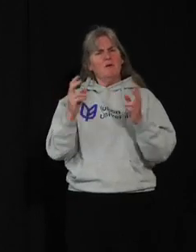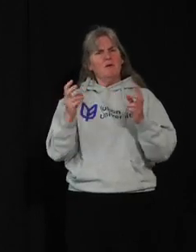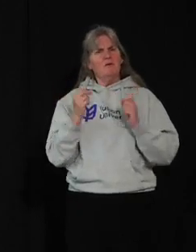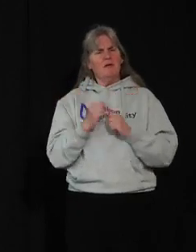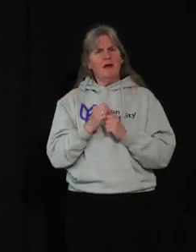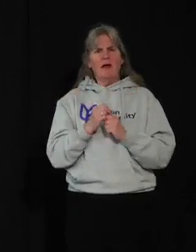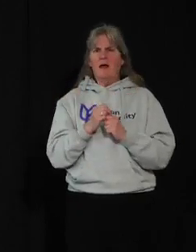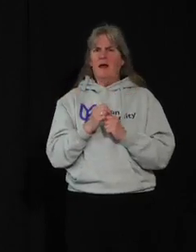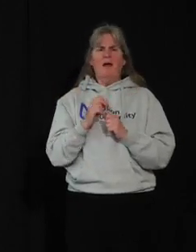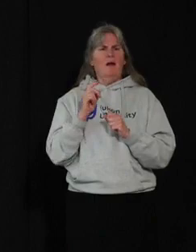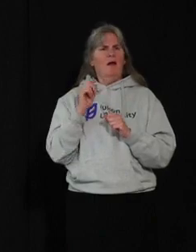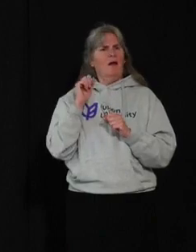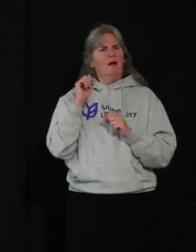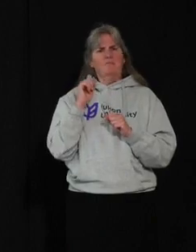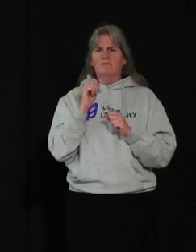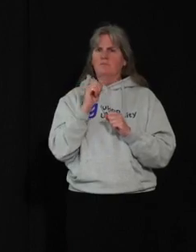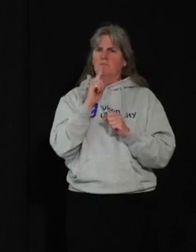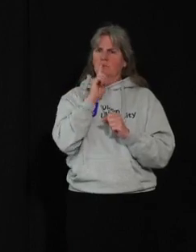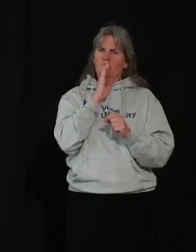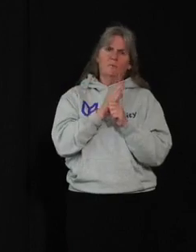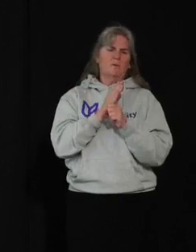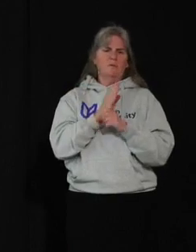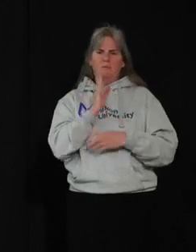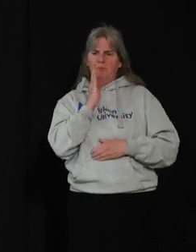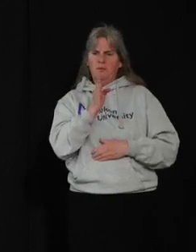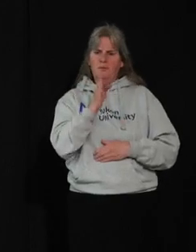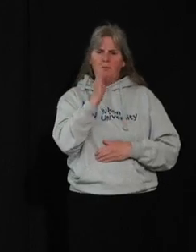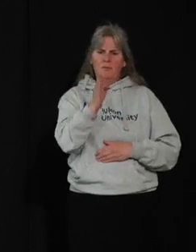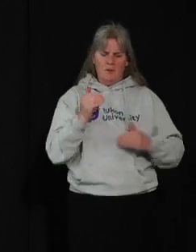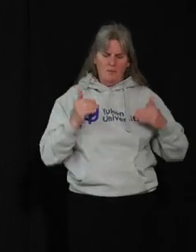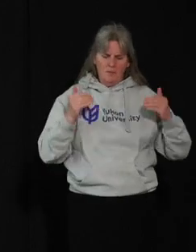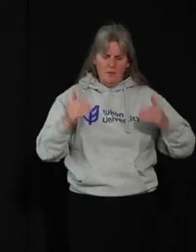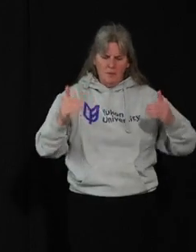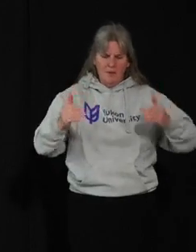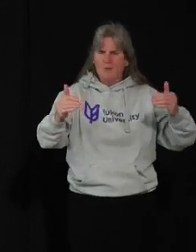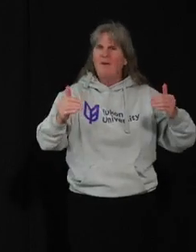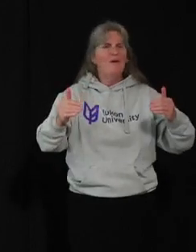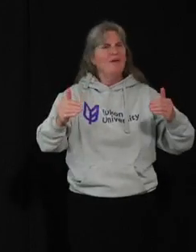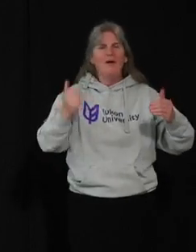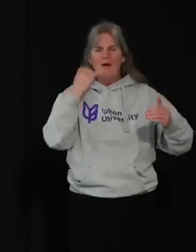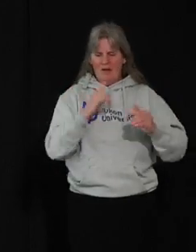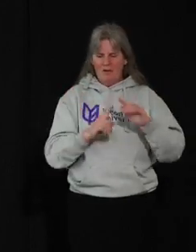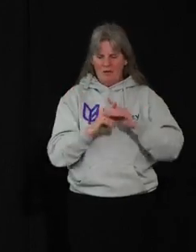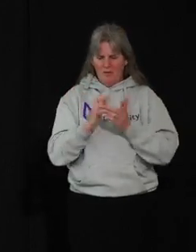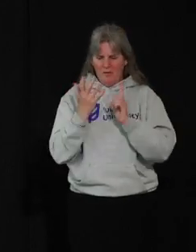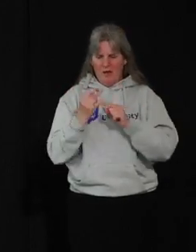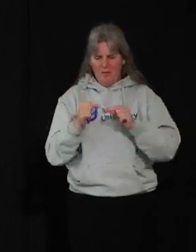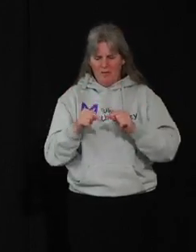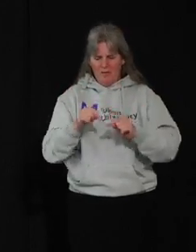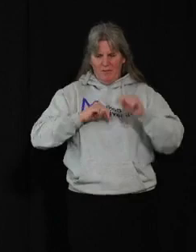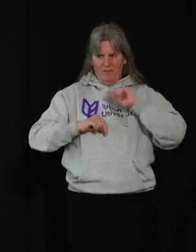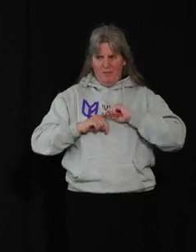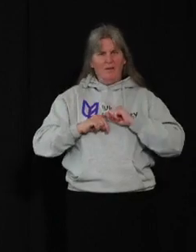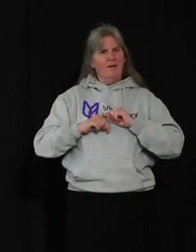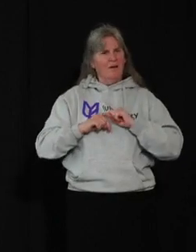this not being a one-way street. Hopefully we will always be advancing, but there are six different things we need to